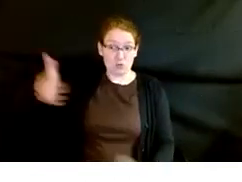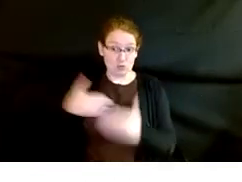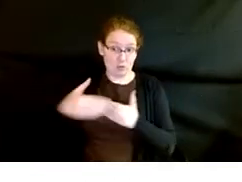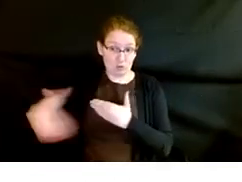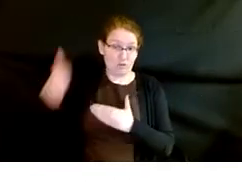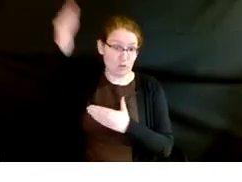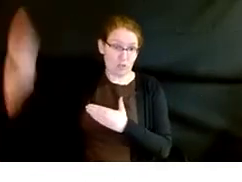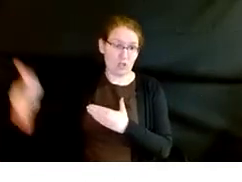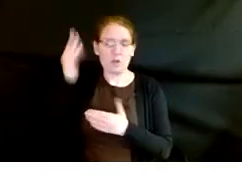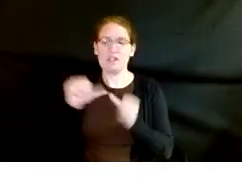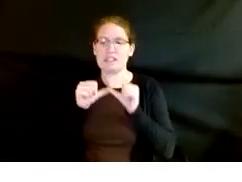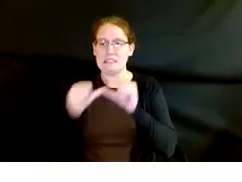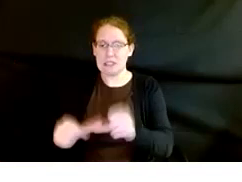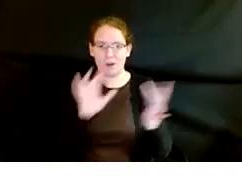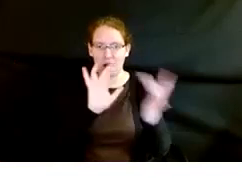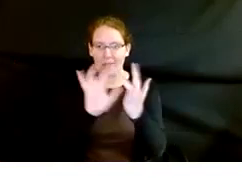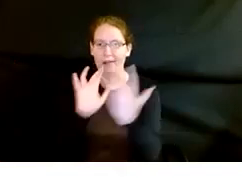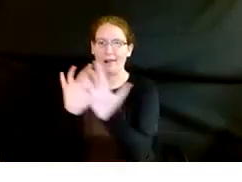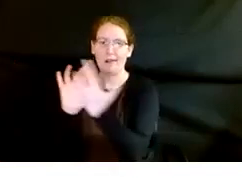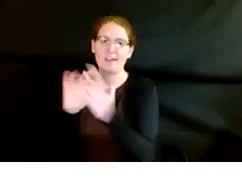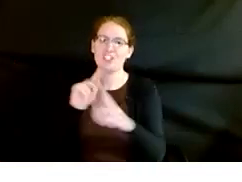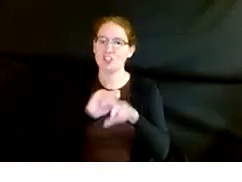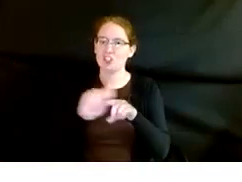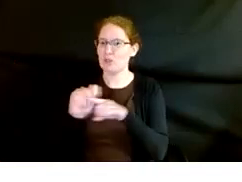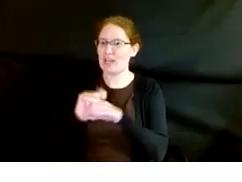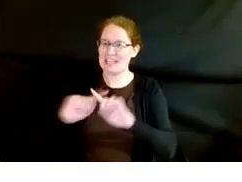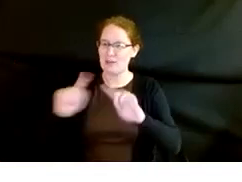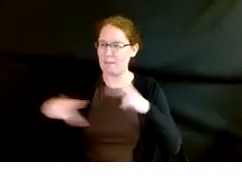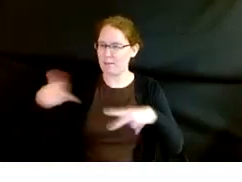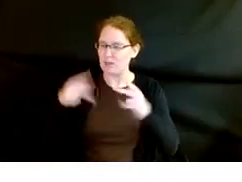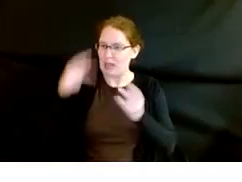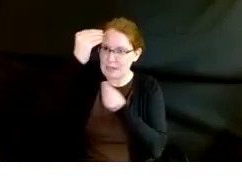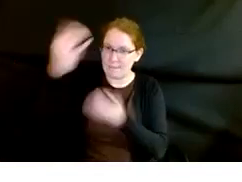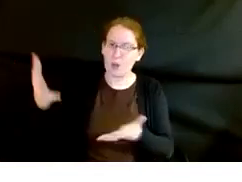going to continue reaching out and training um people to let them know um along with the